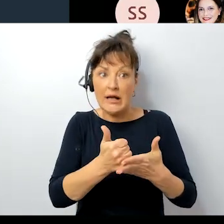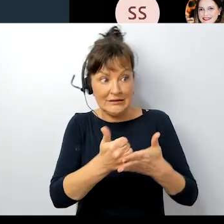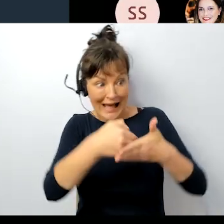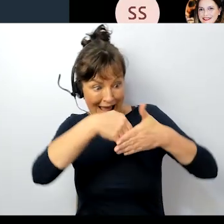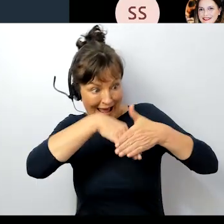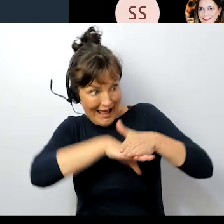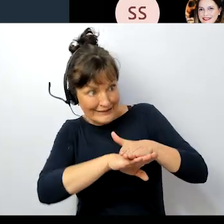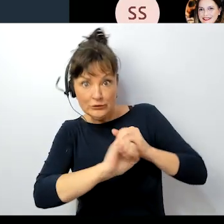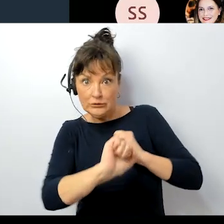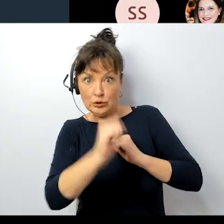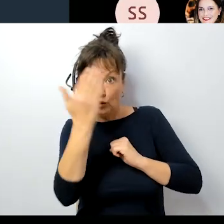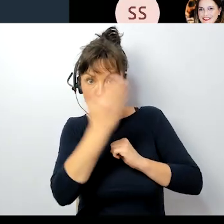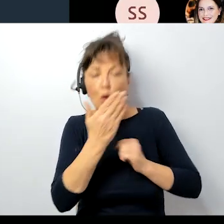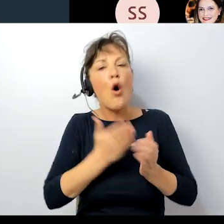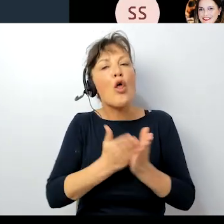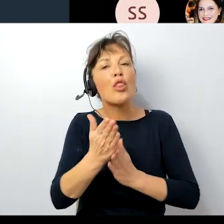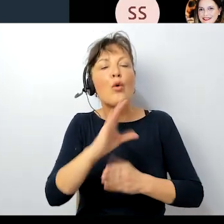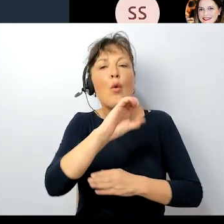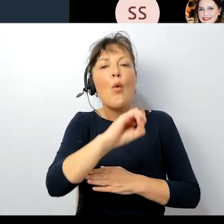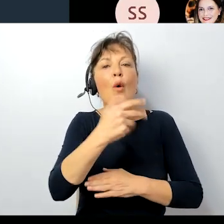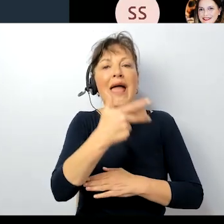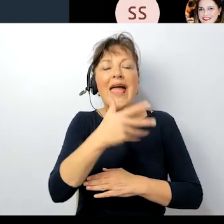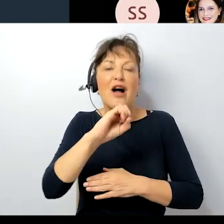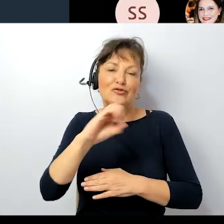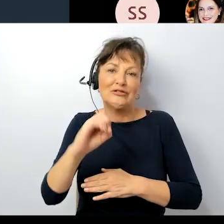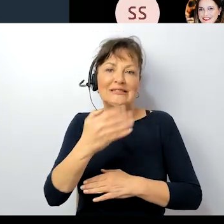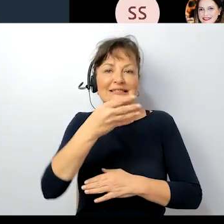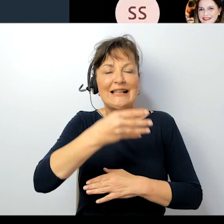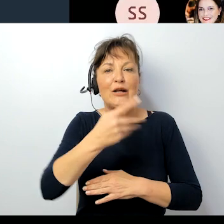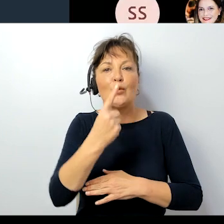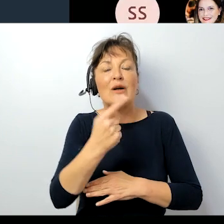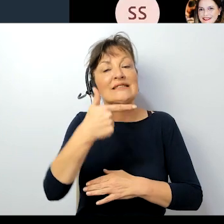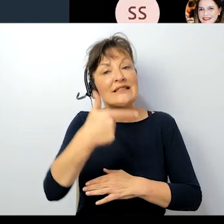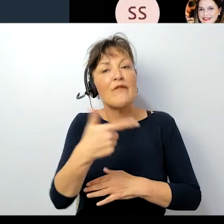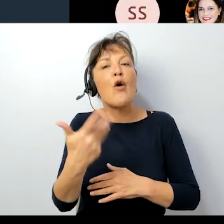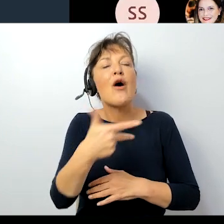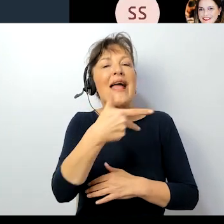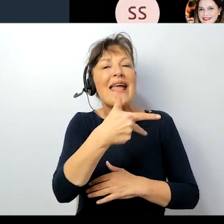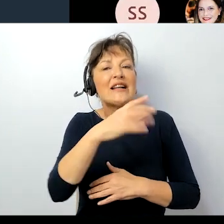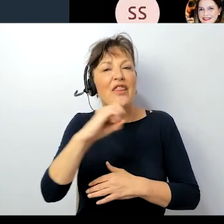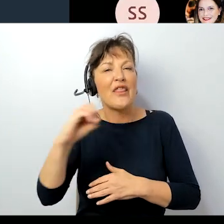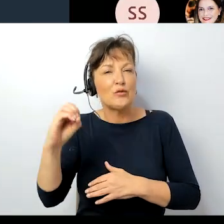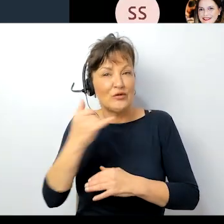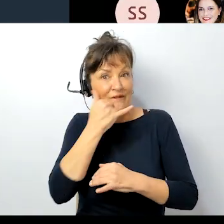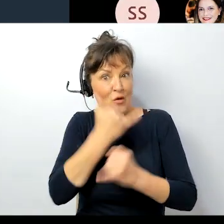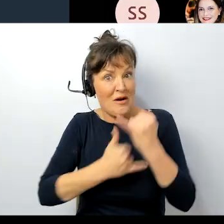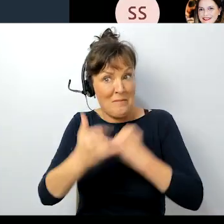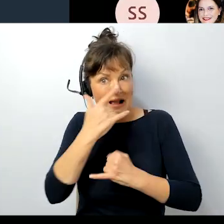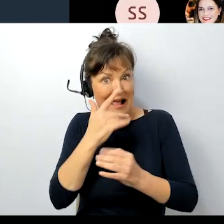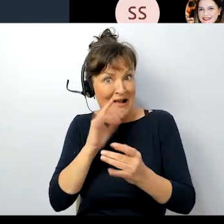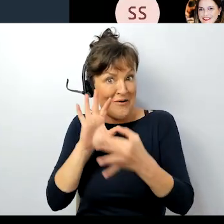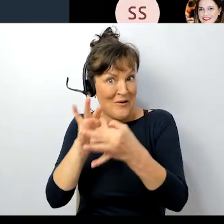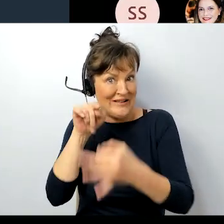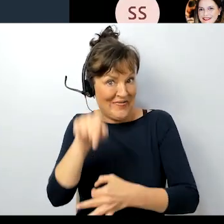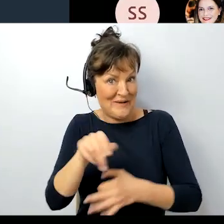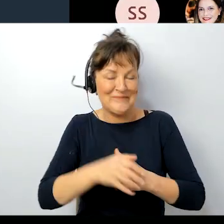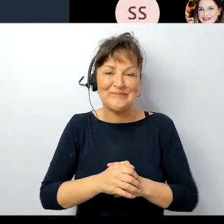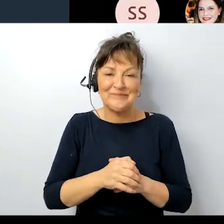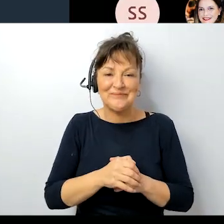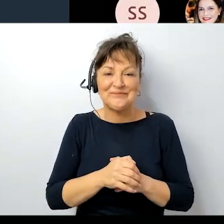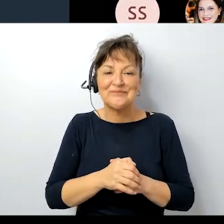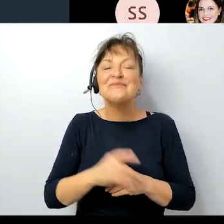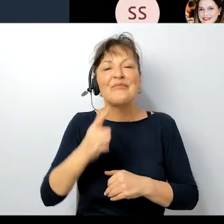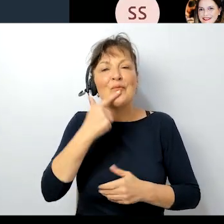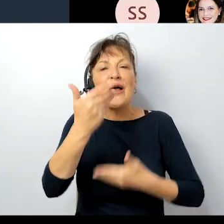your school's Careers Adviser in school or through our helpline on 0800 917 8000.